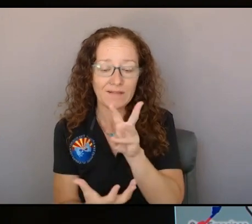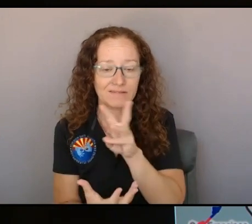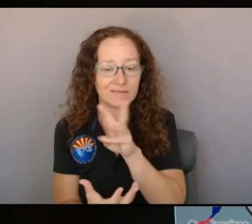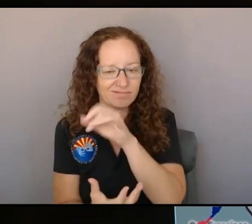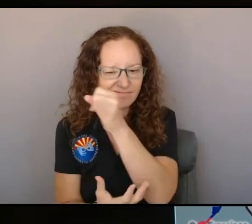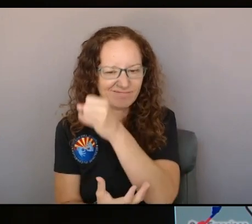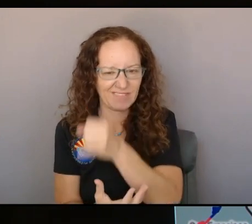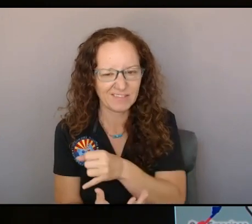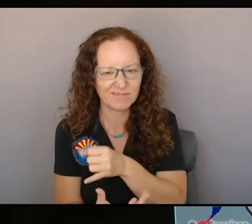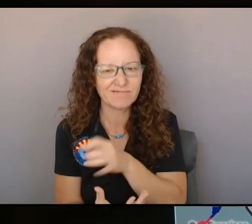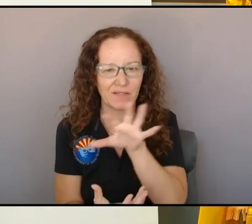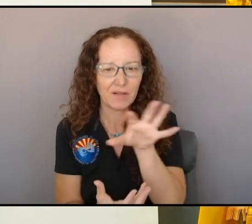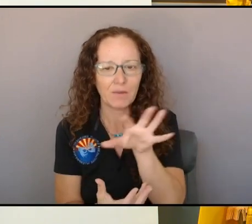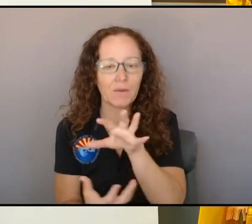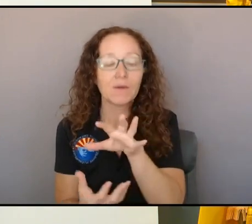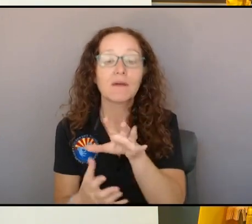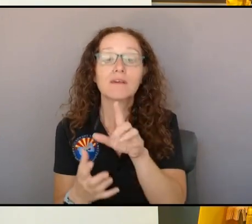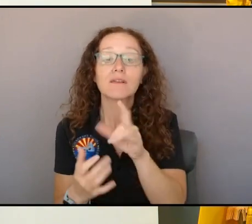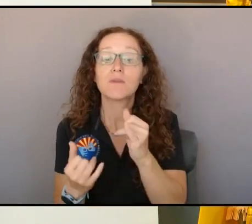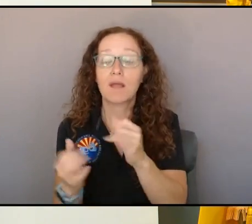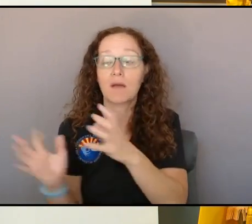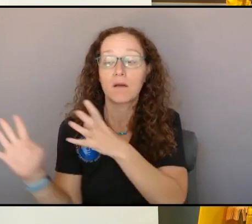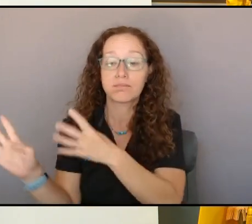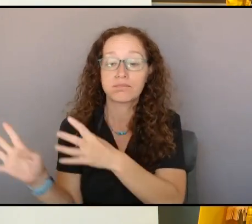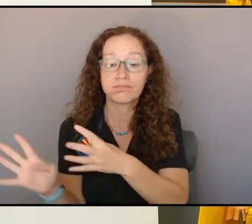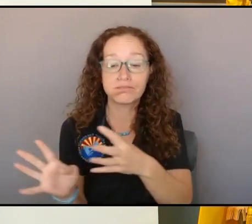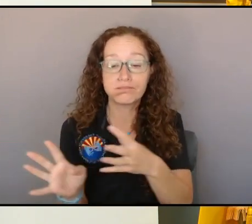push it back east into Texas and over the eastern plains of